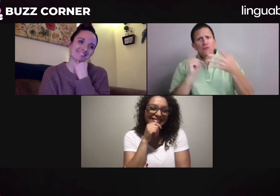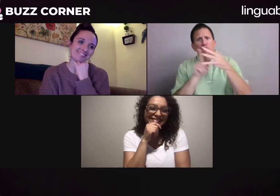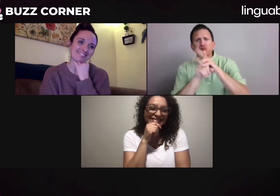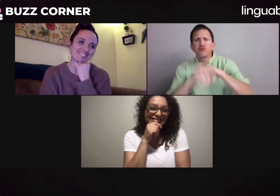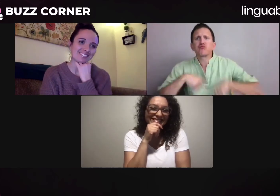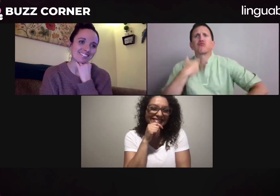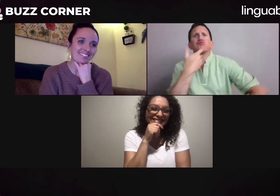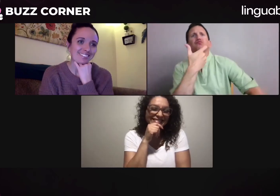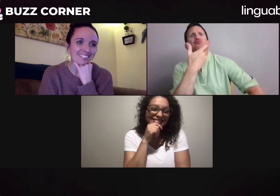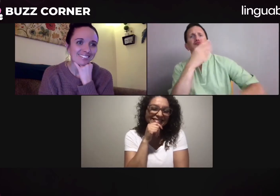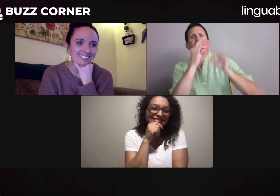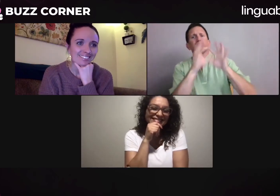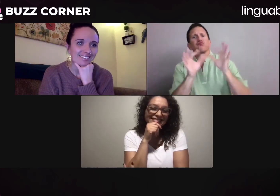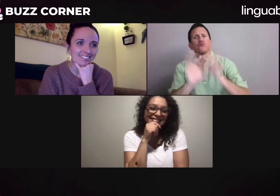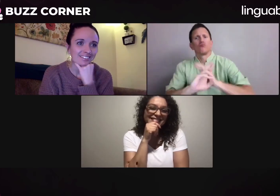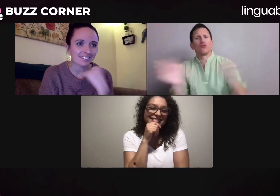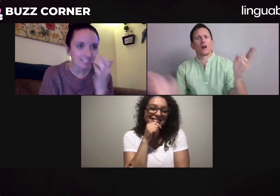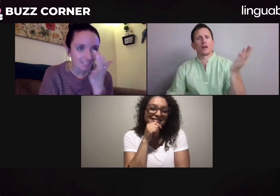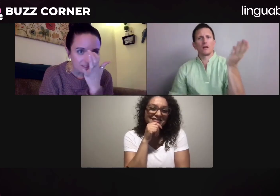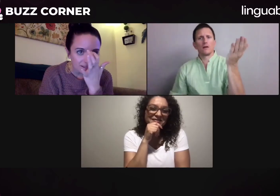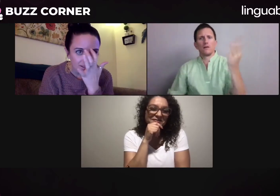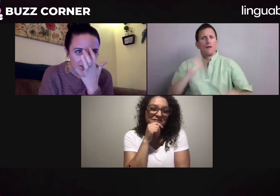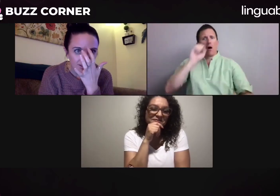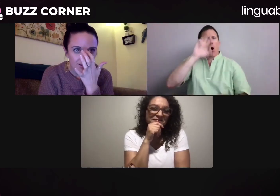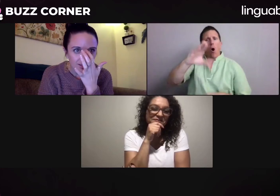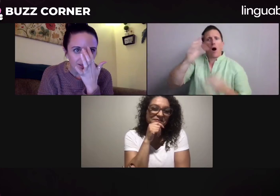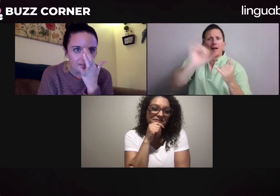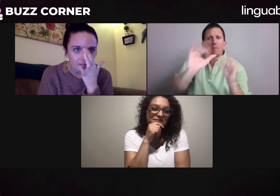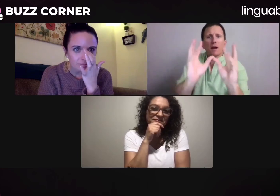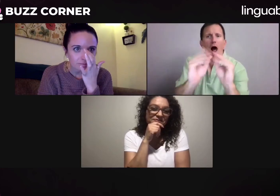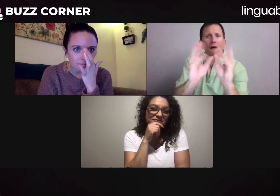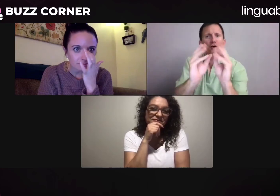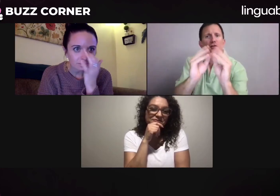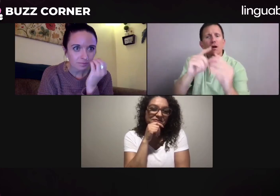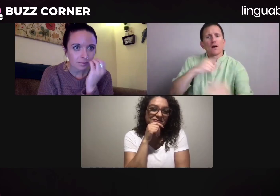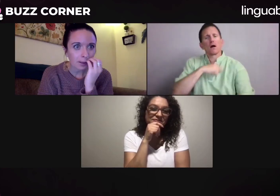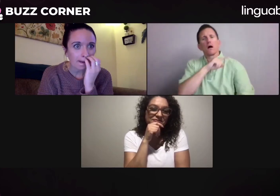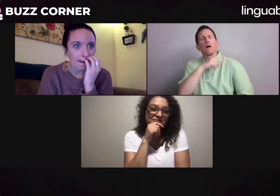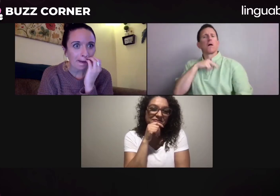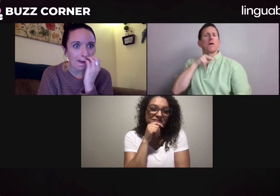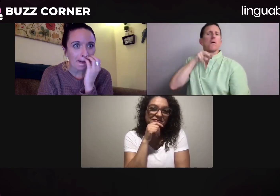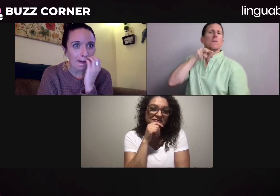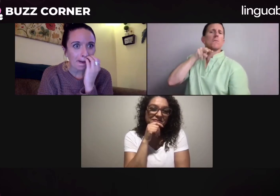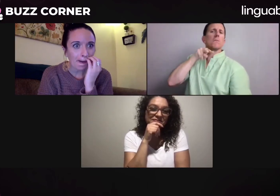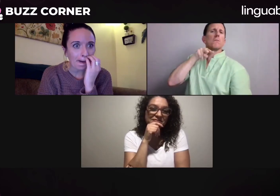I'm just there and interpreters are there, and here we go. And the same thing that like a conference, if there's an interpreter there, I may,